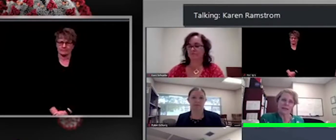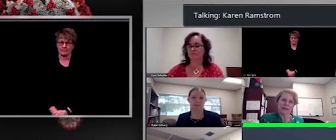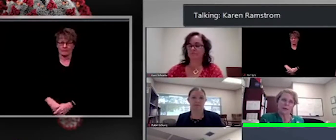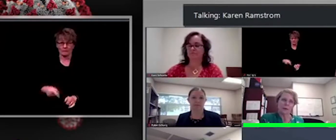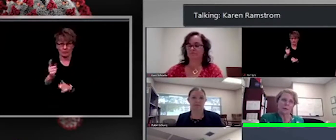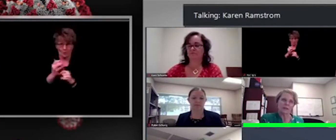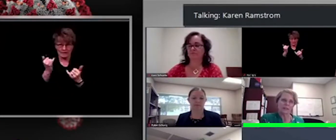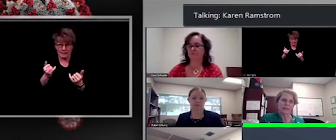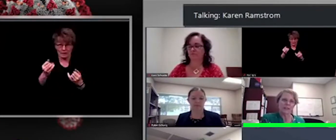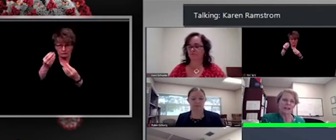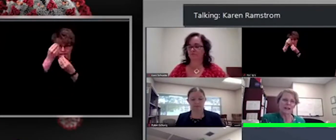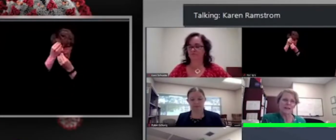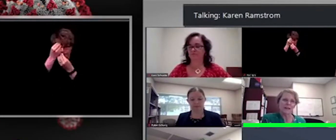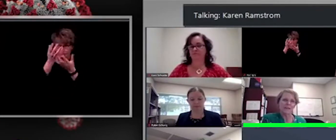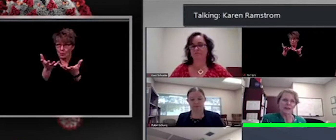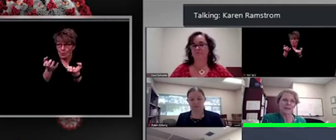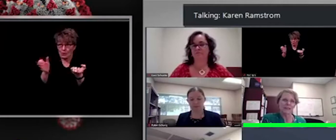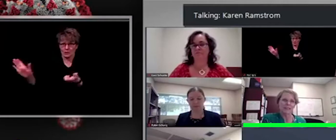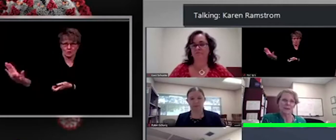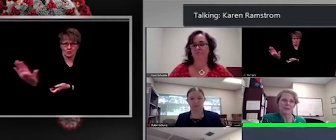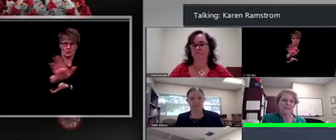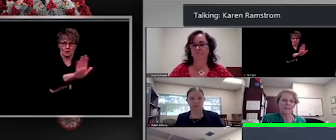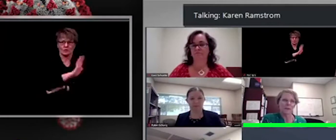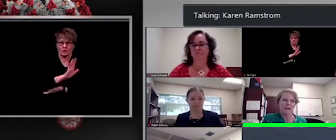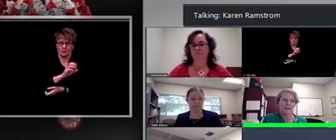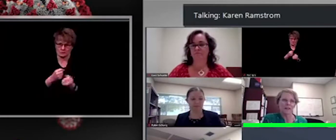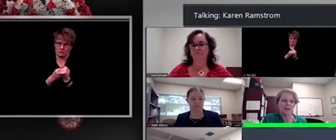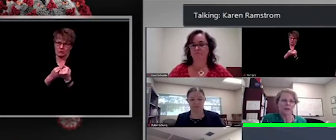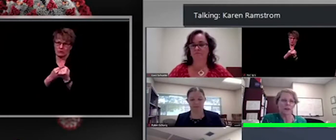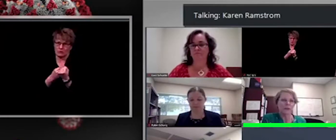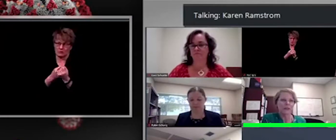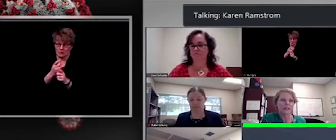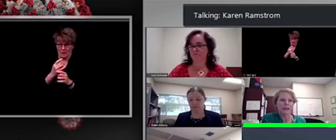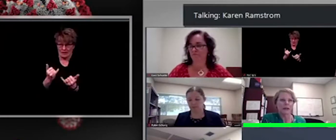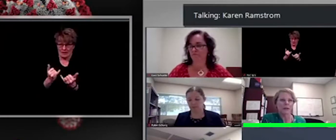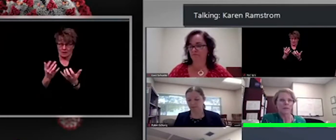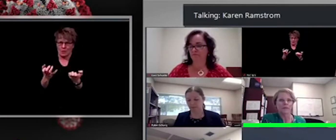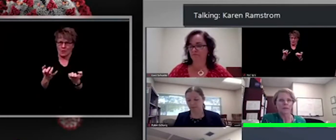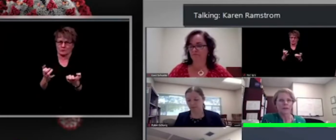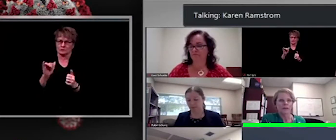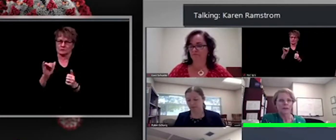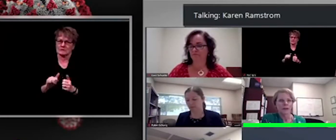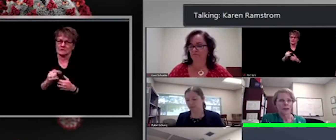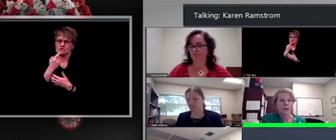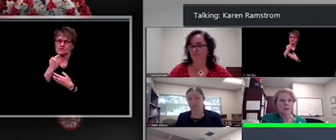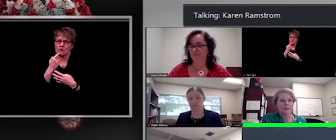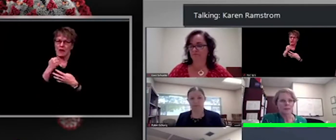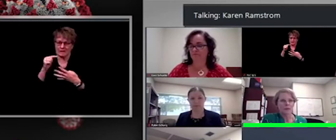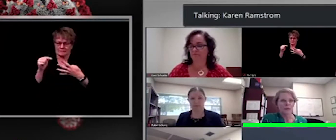out of the purple tier, at least keep us in the red, if not, hopefully help us to move